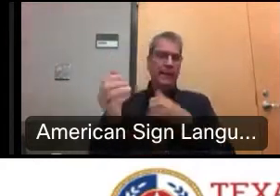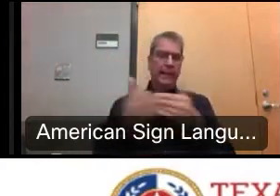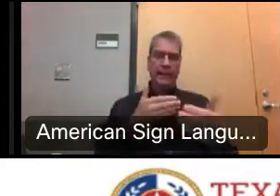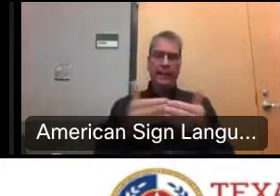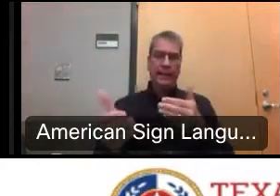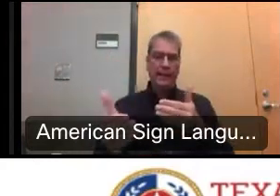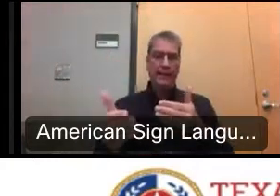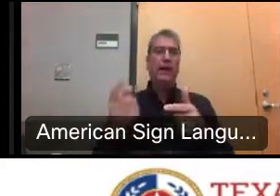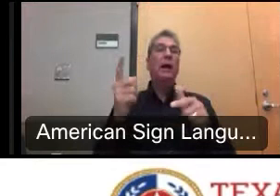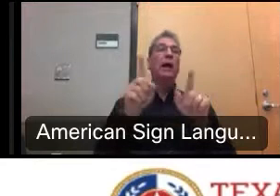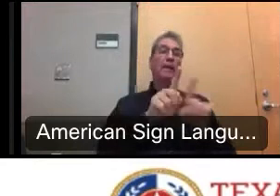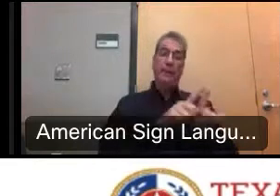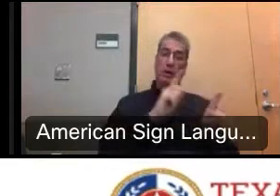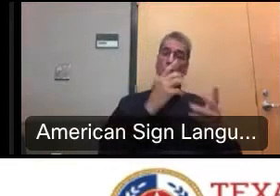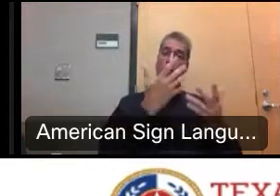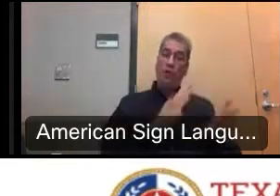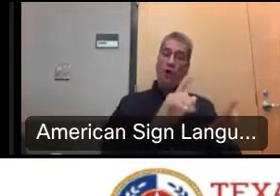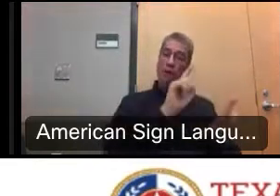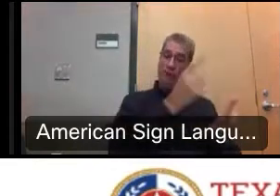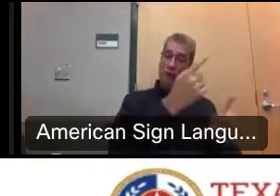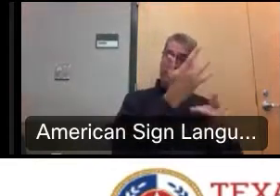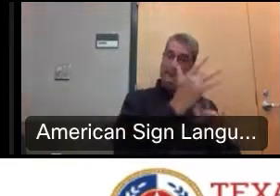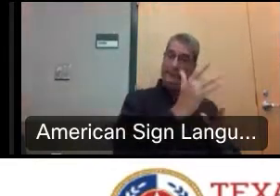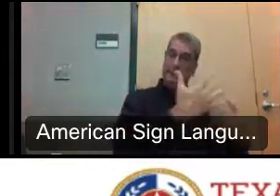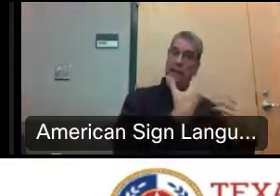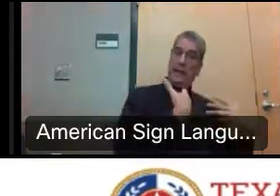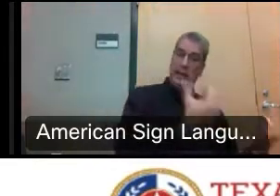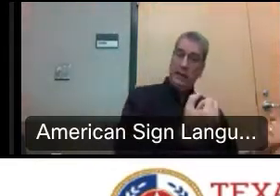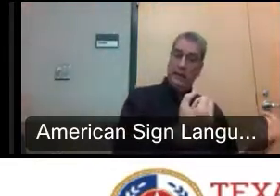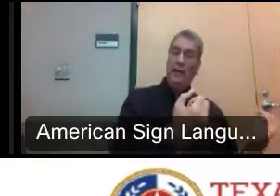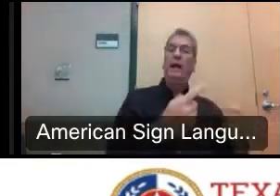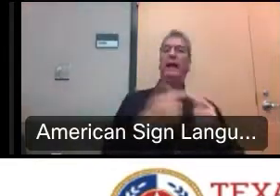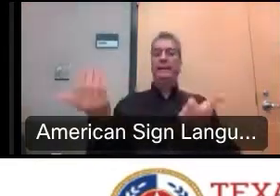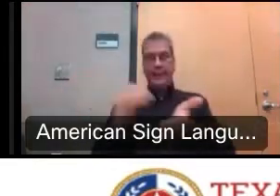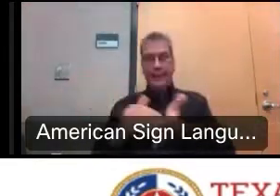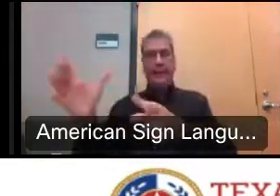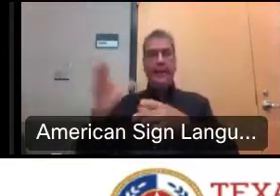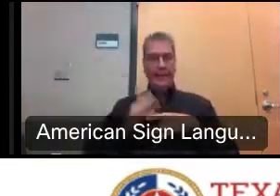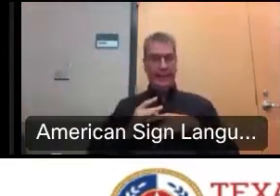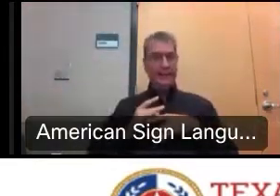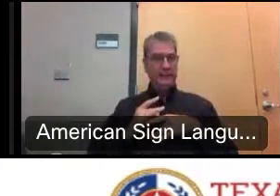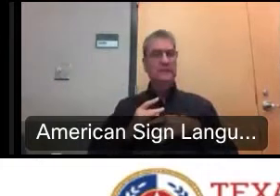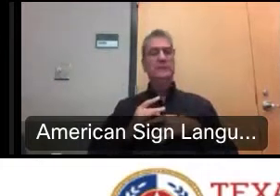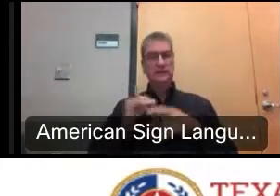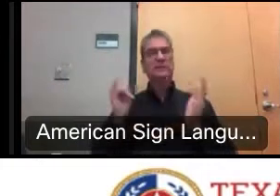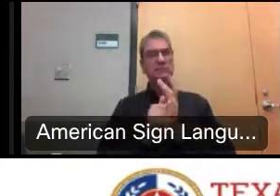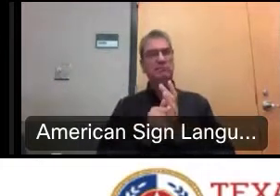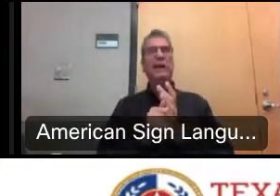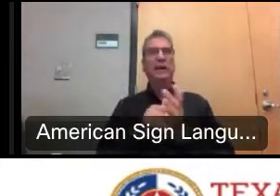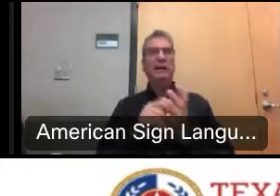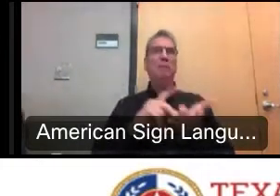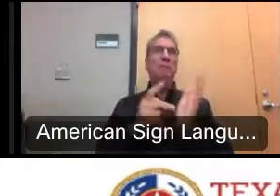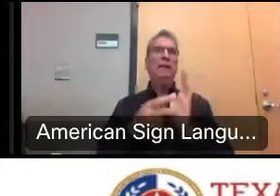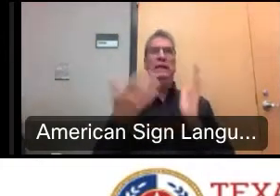from earlier versions or earlier variance of the virus, which presents a really, uh,